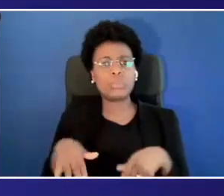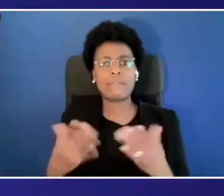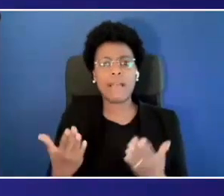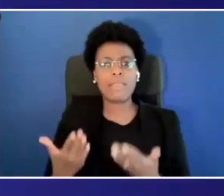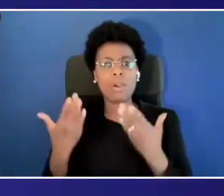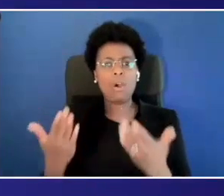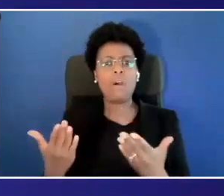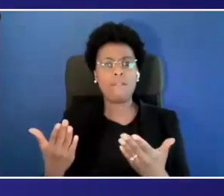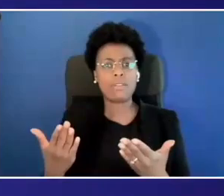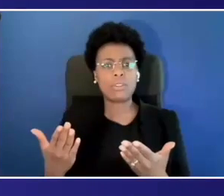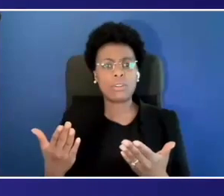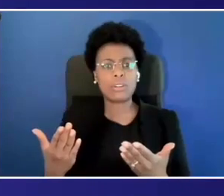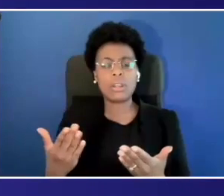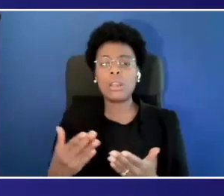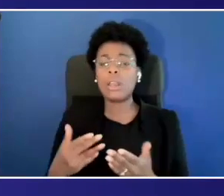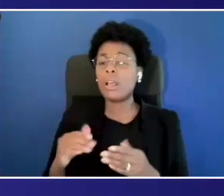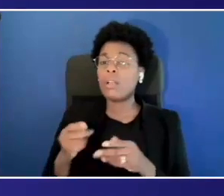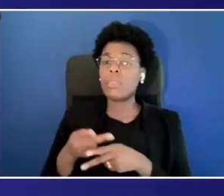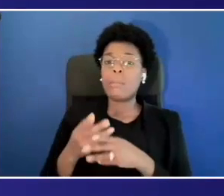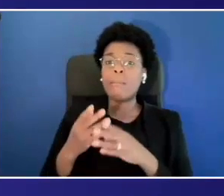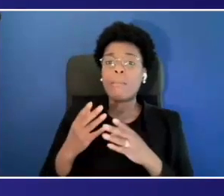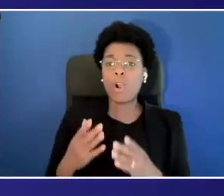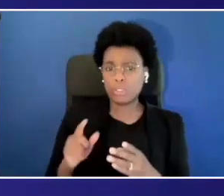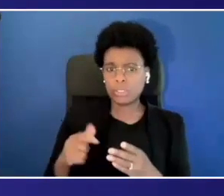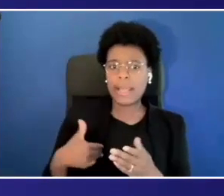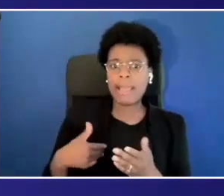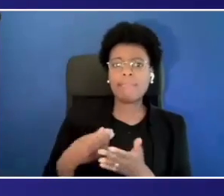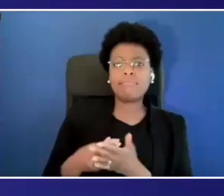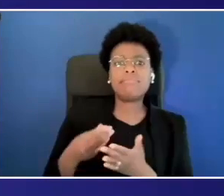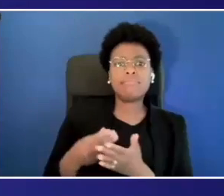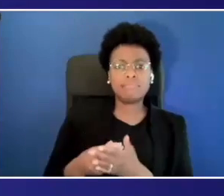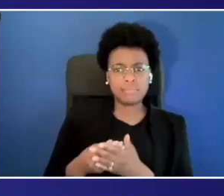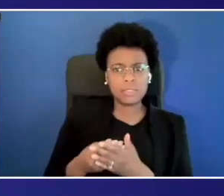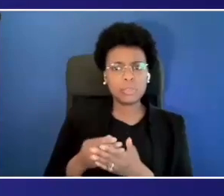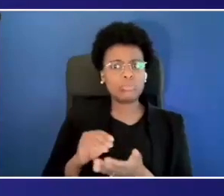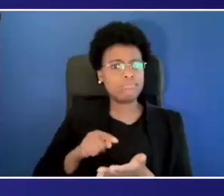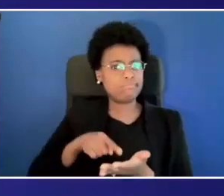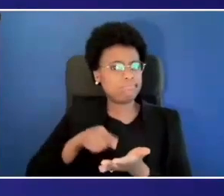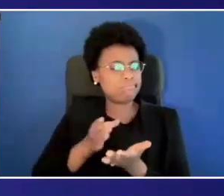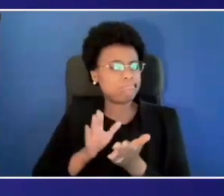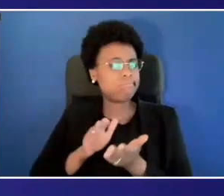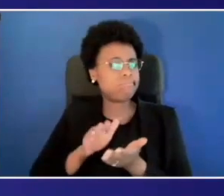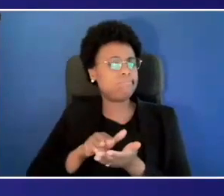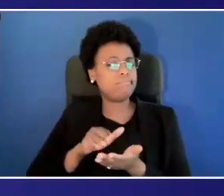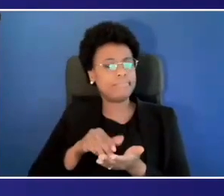And as the borrower would have normally been due for payments, the bar should have the funds to fulfill the offer if they should choose to.